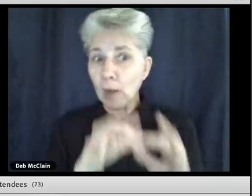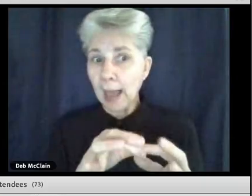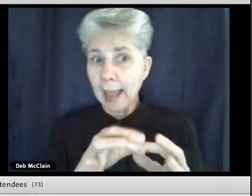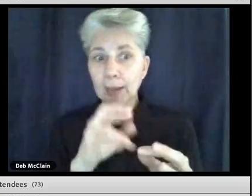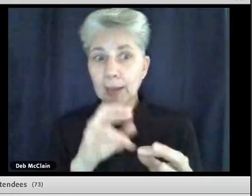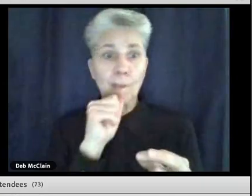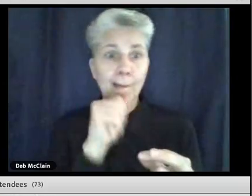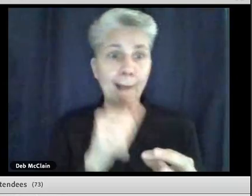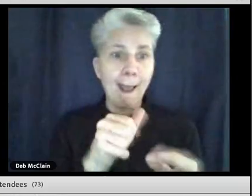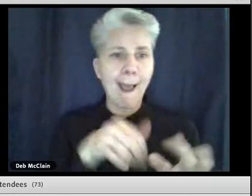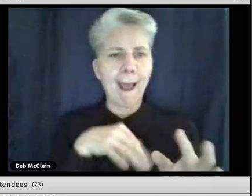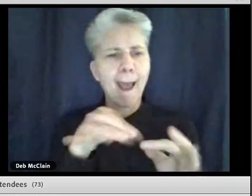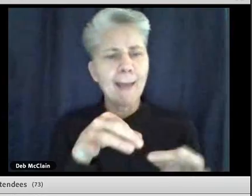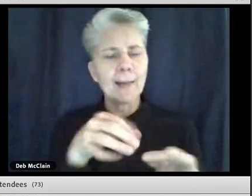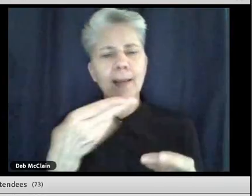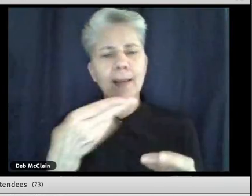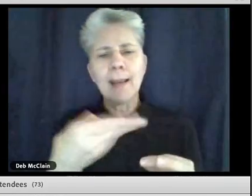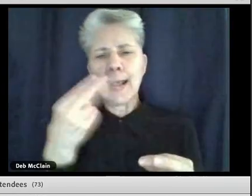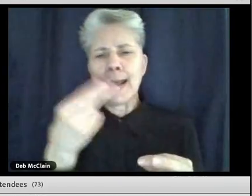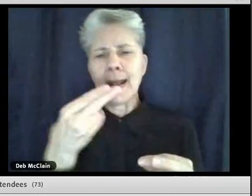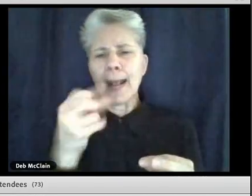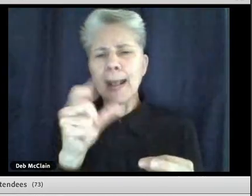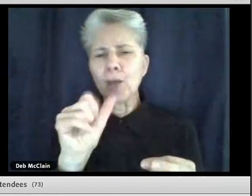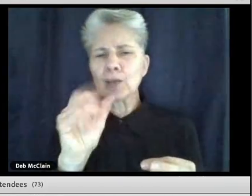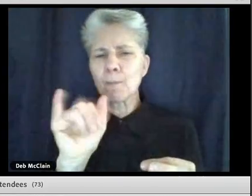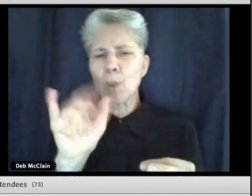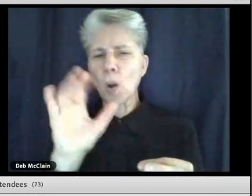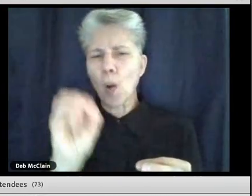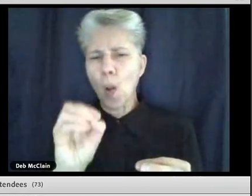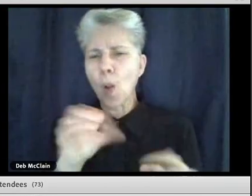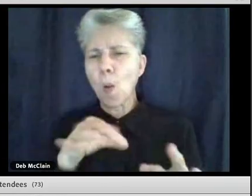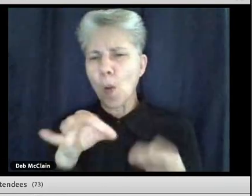So Hillsborough, let me go back here. Go up a little bit.